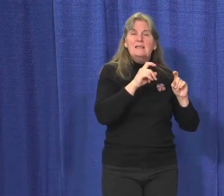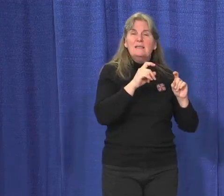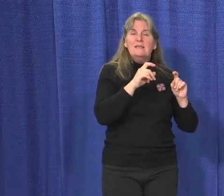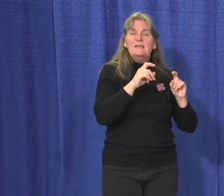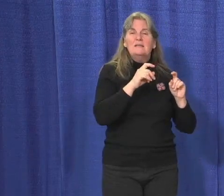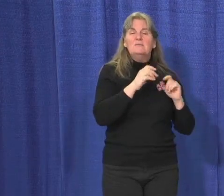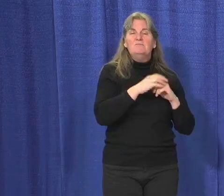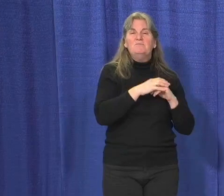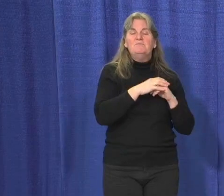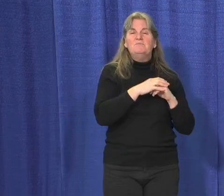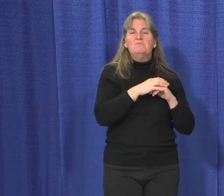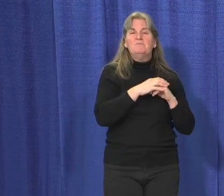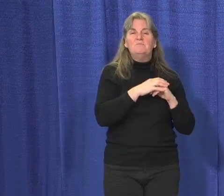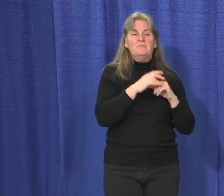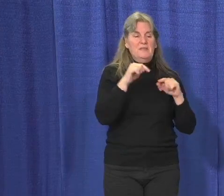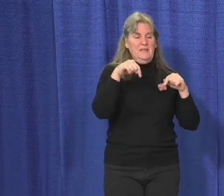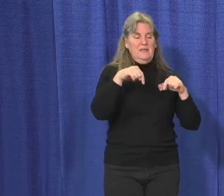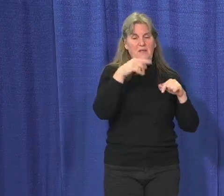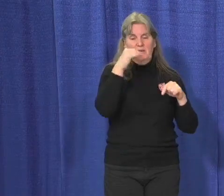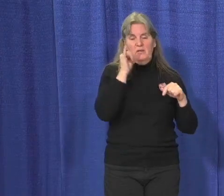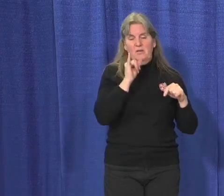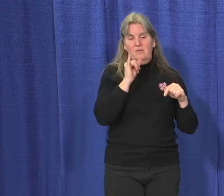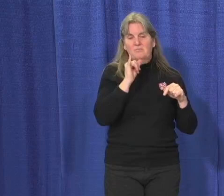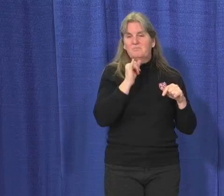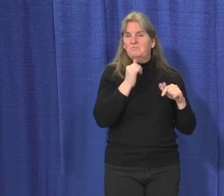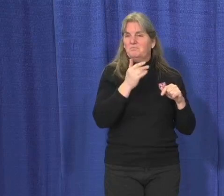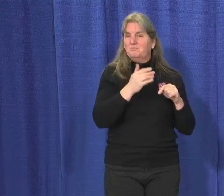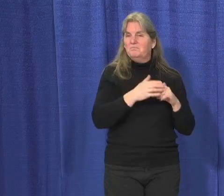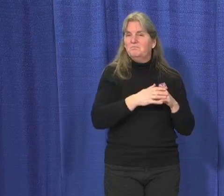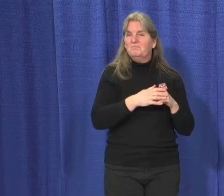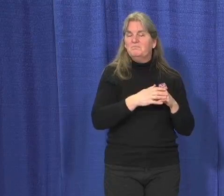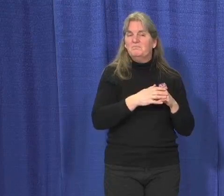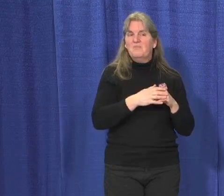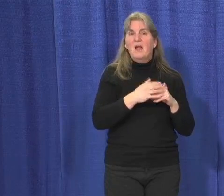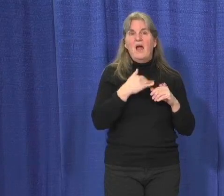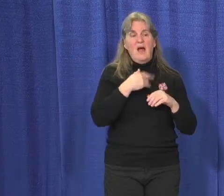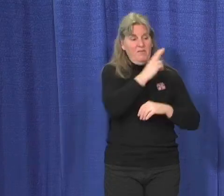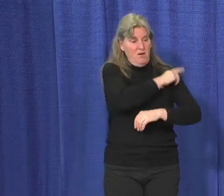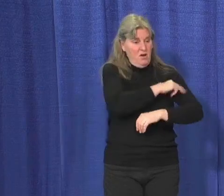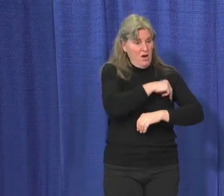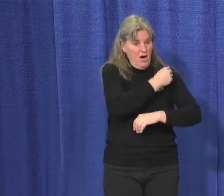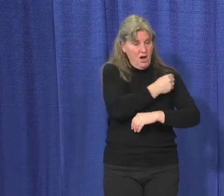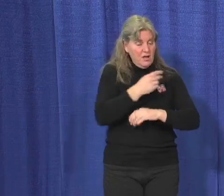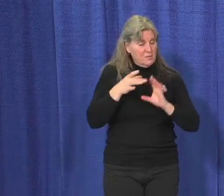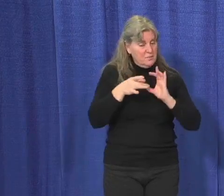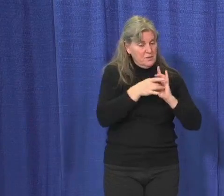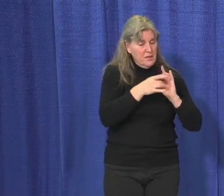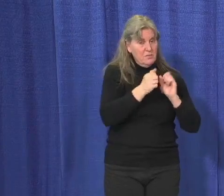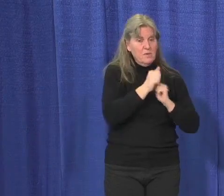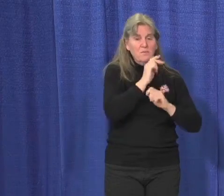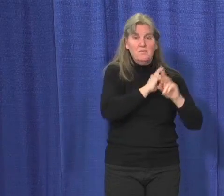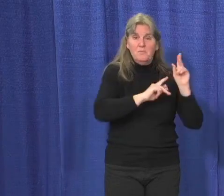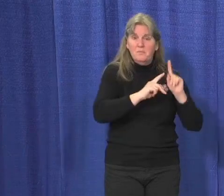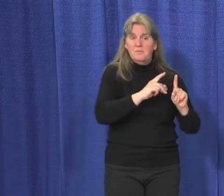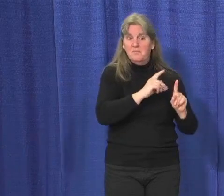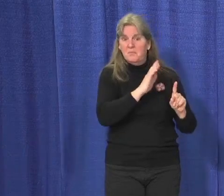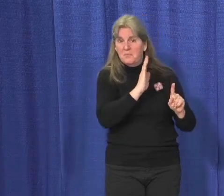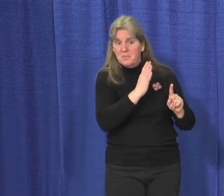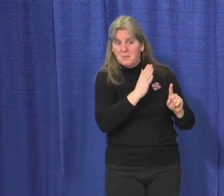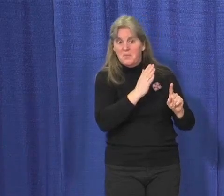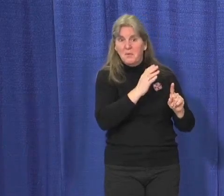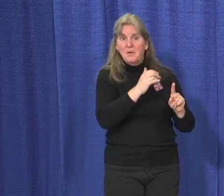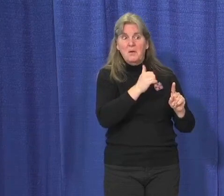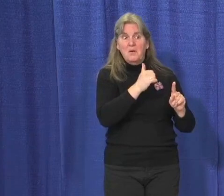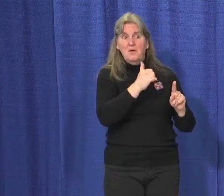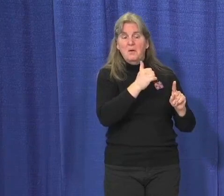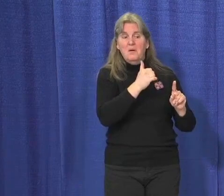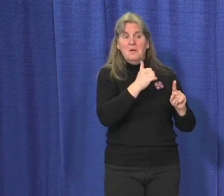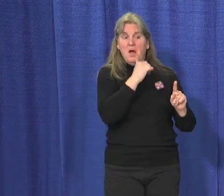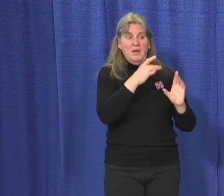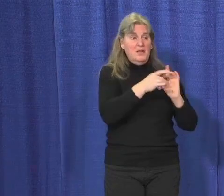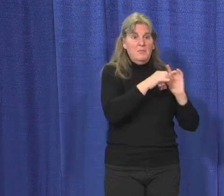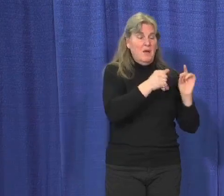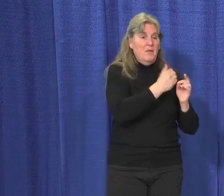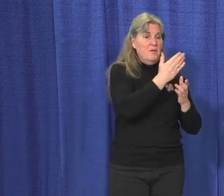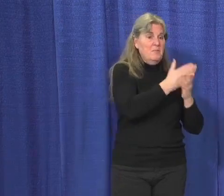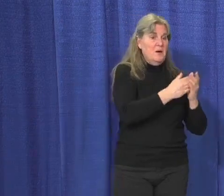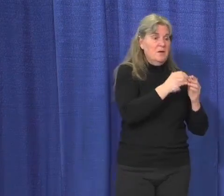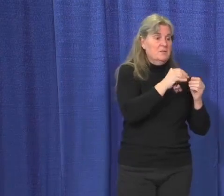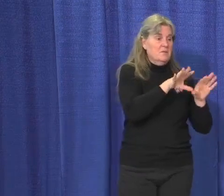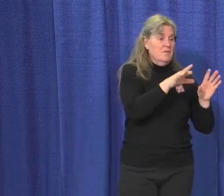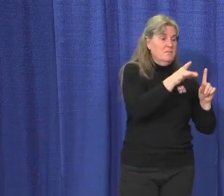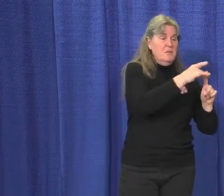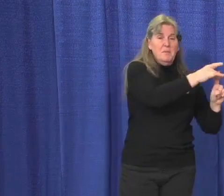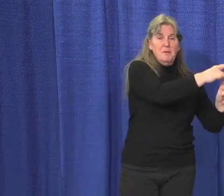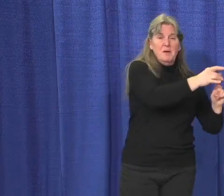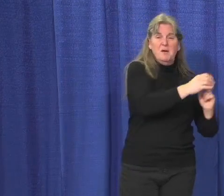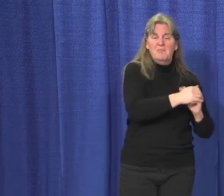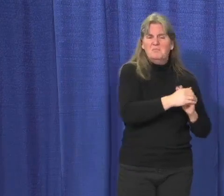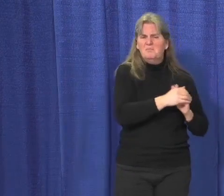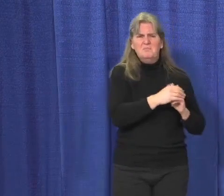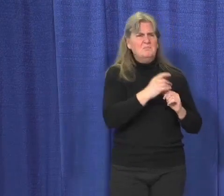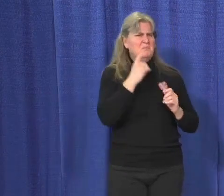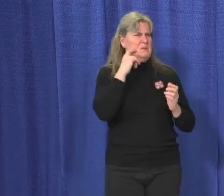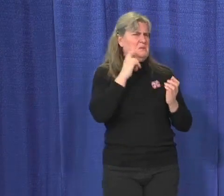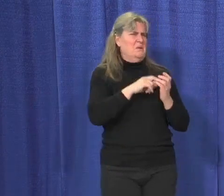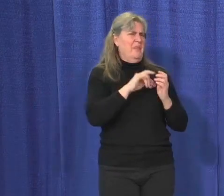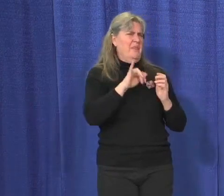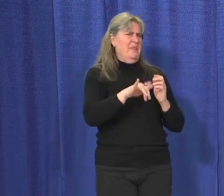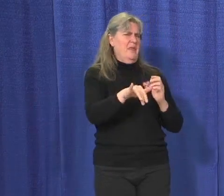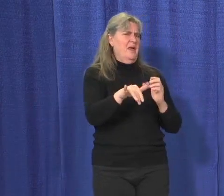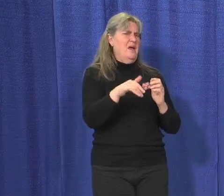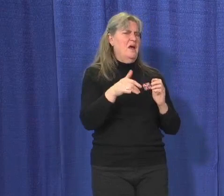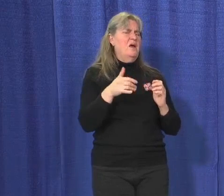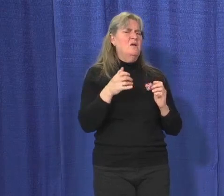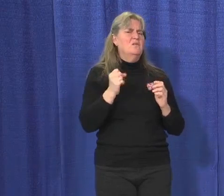We have had hospitalization.